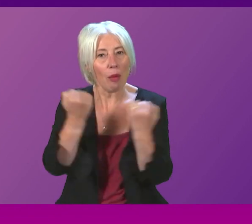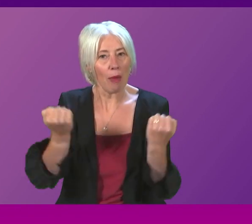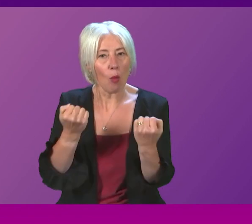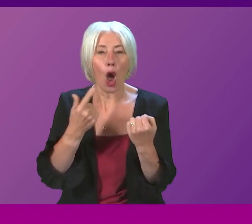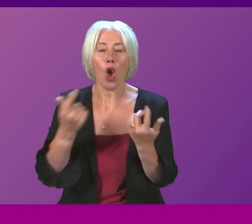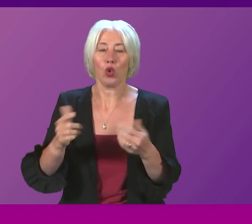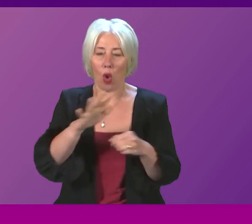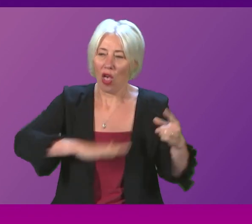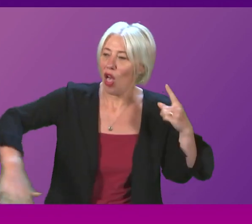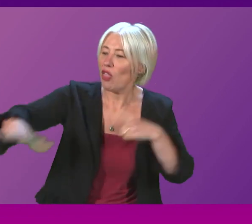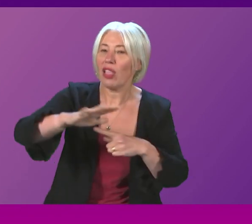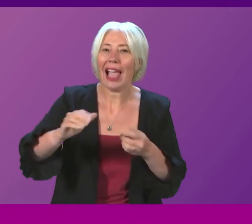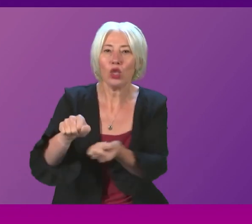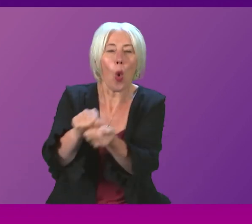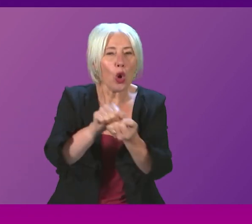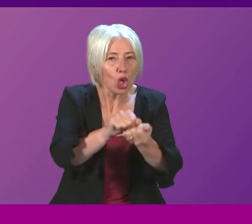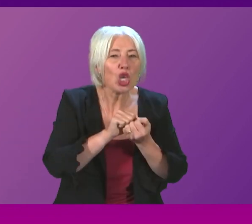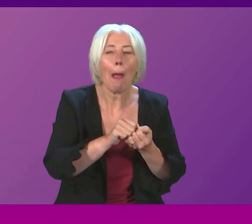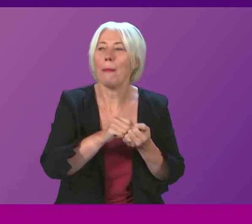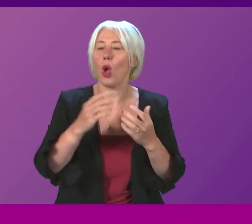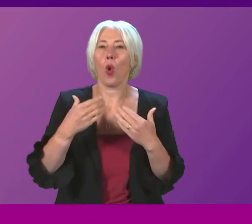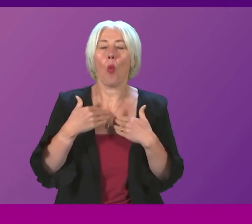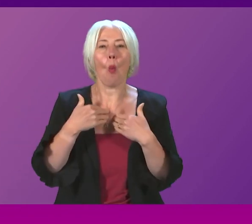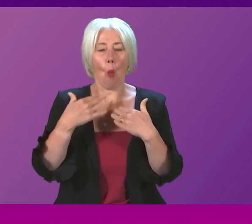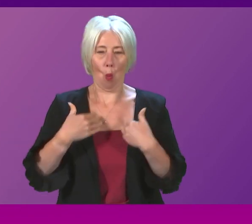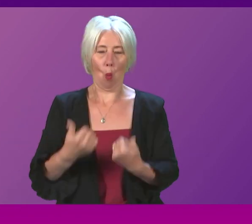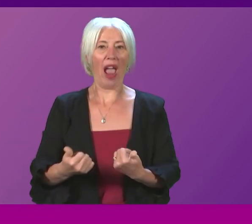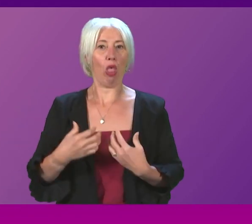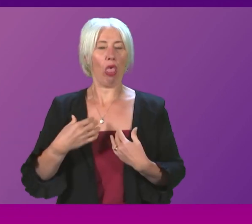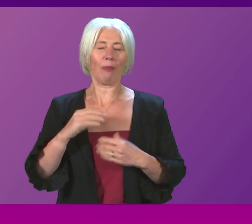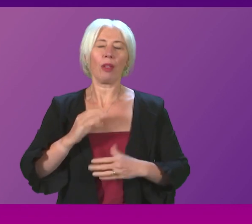ownership and wealth but has not used that power; that the Scottish Government has the